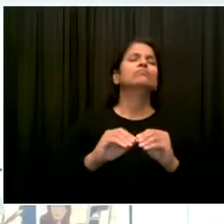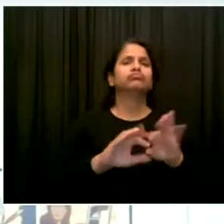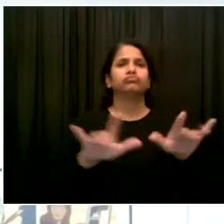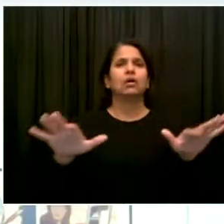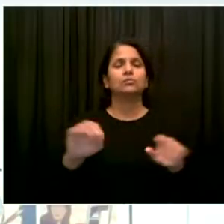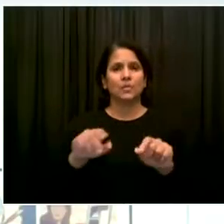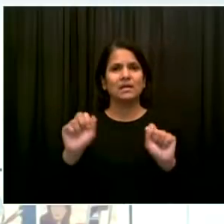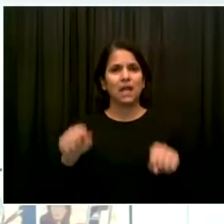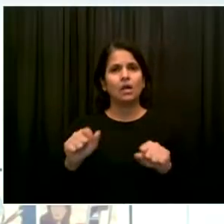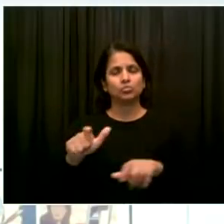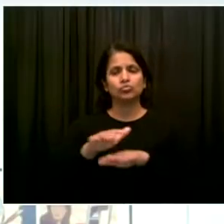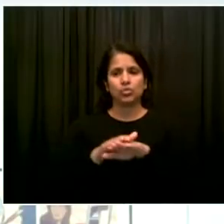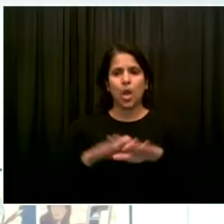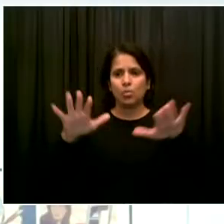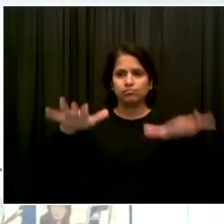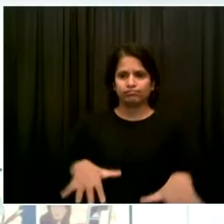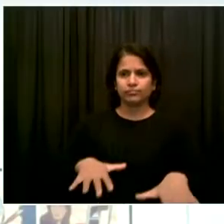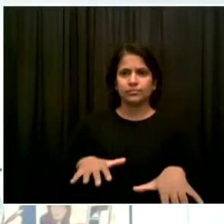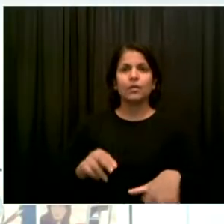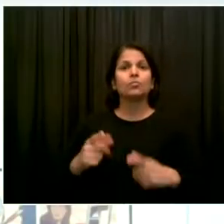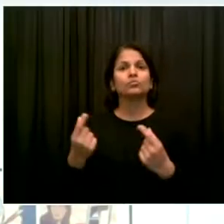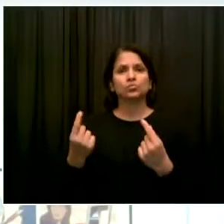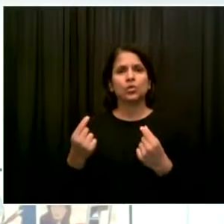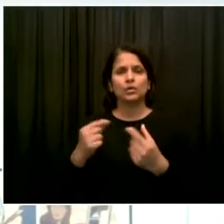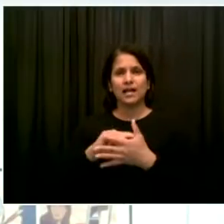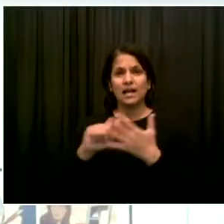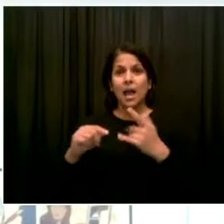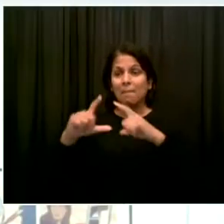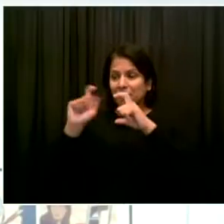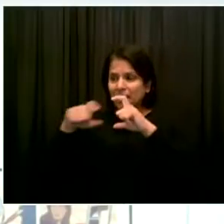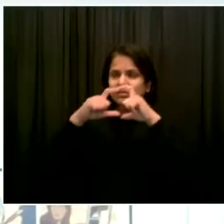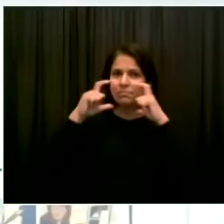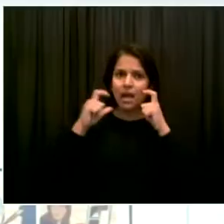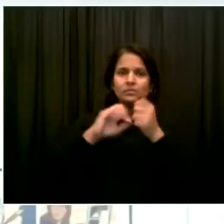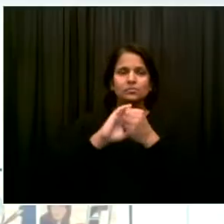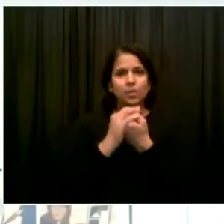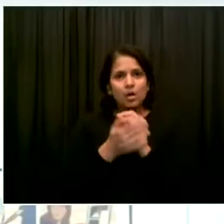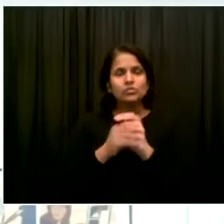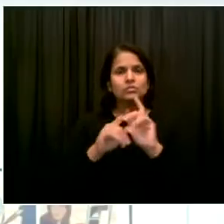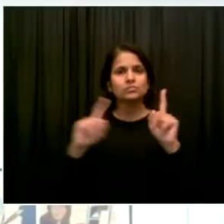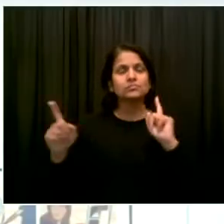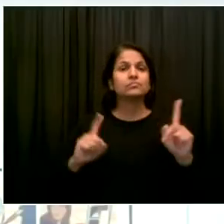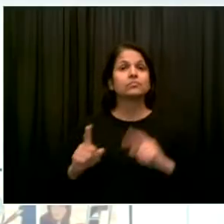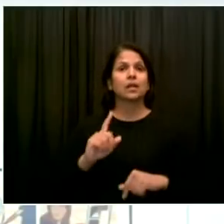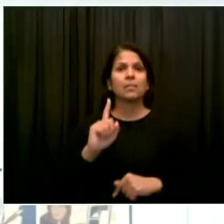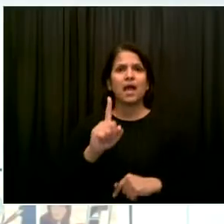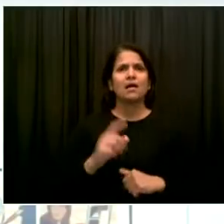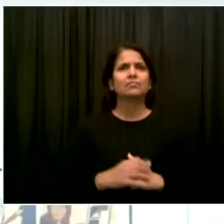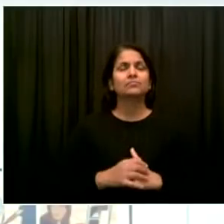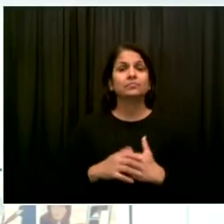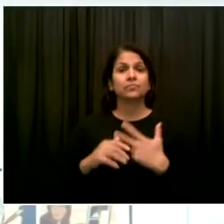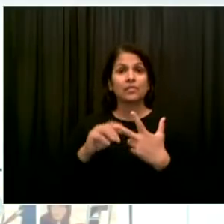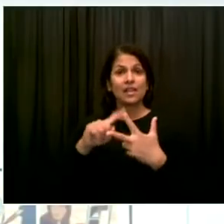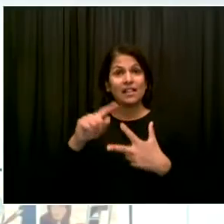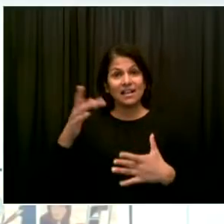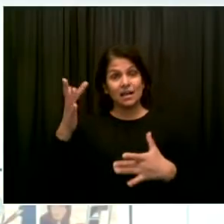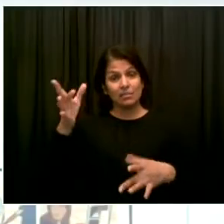SLOW THE SPREAD.